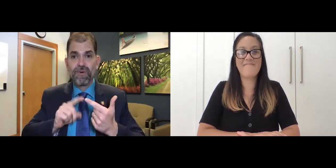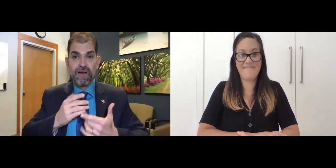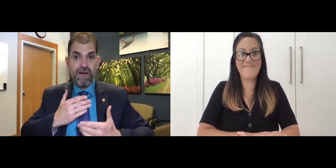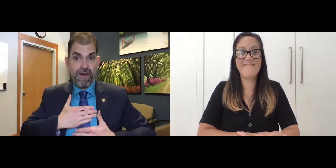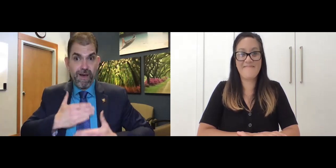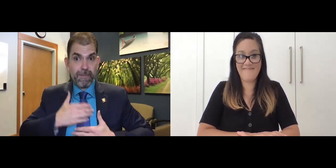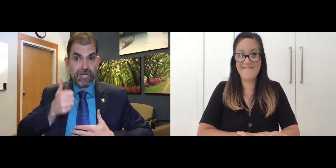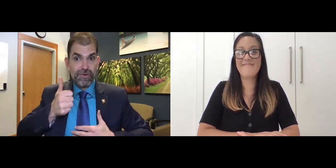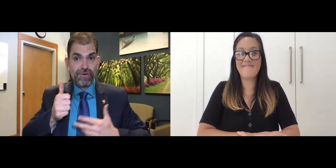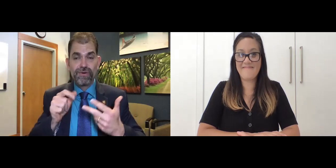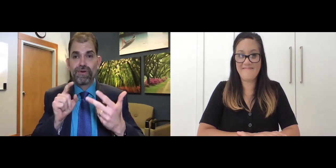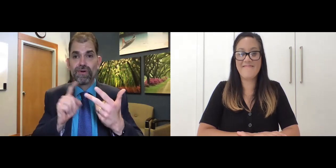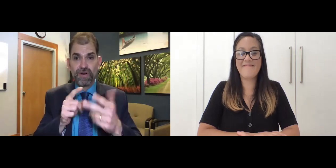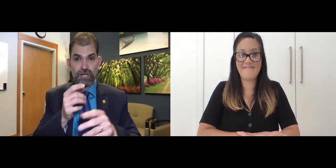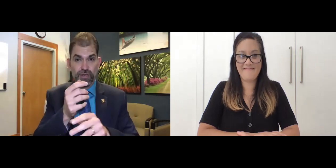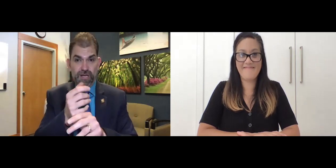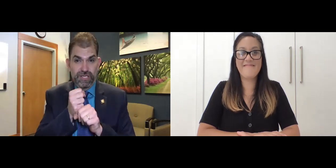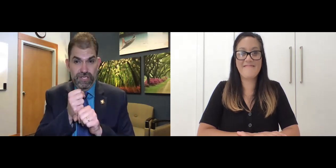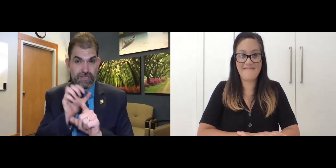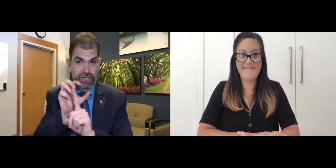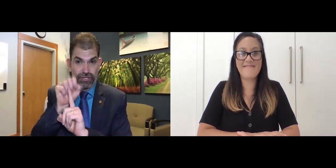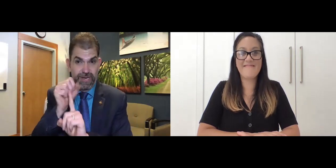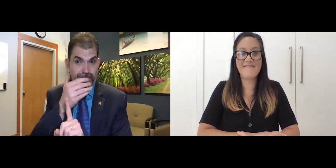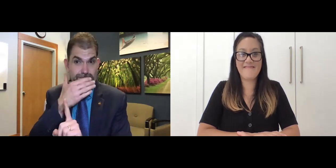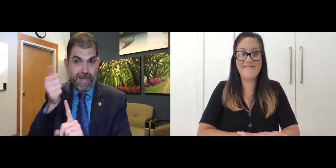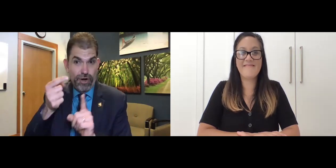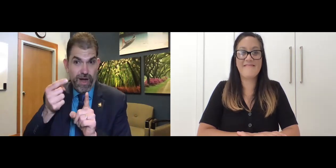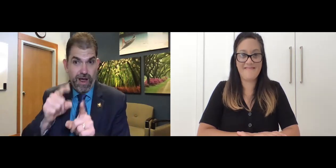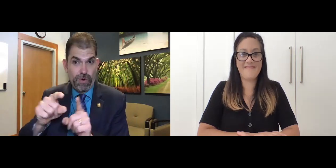more satisfied much happier